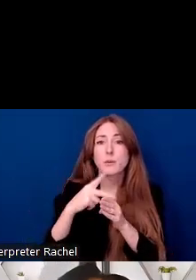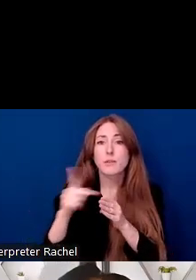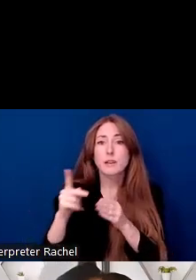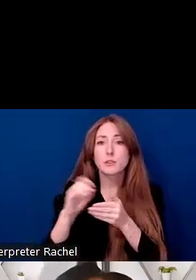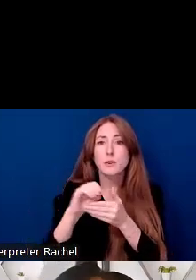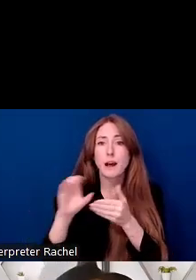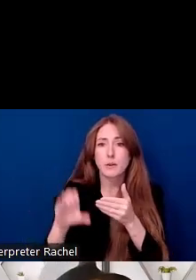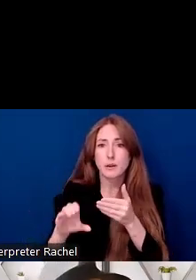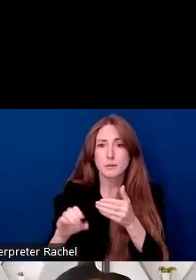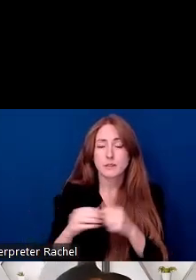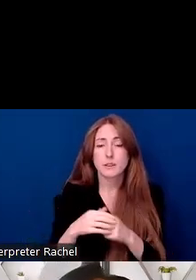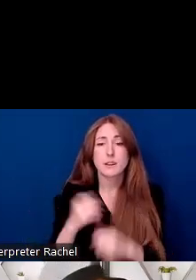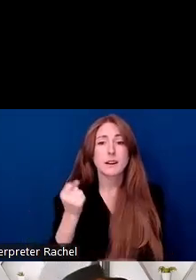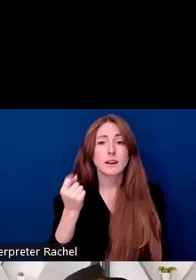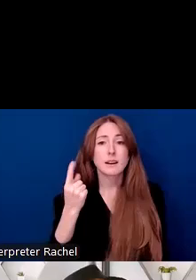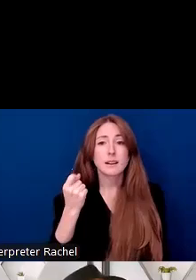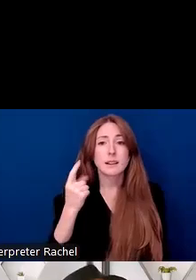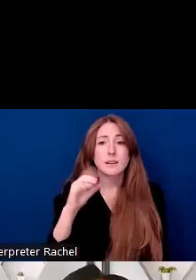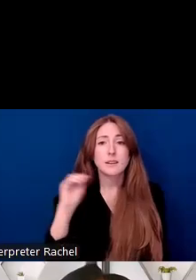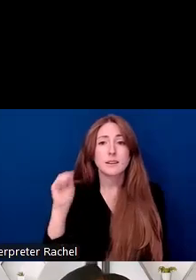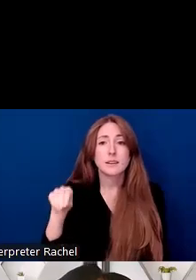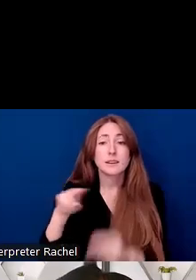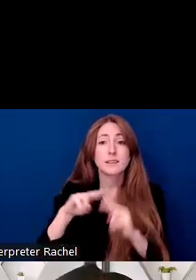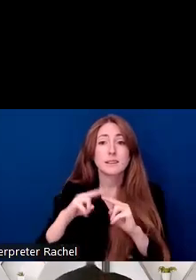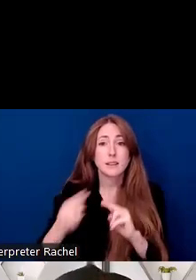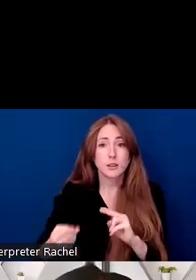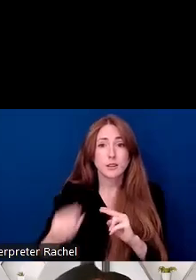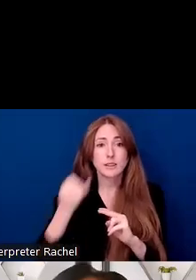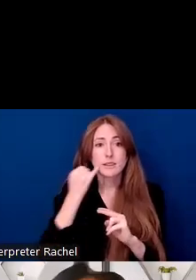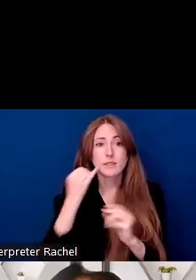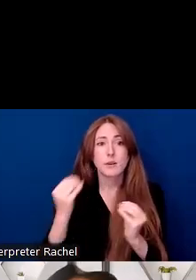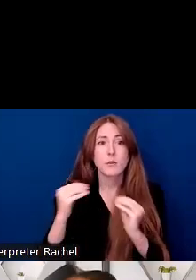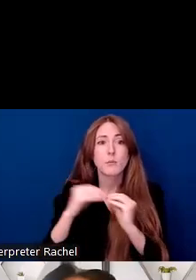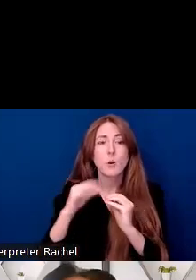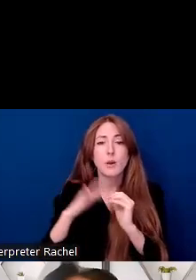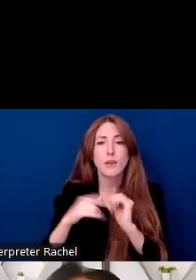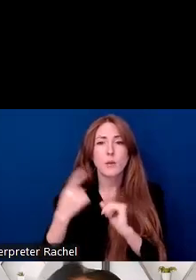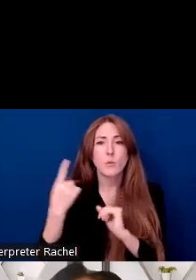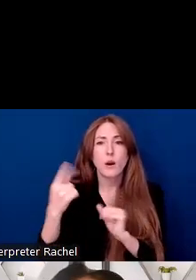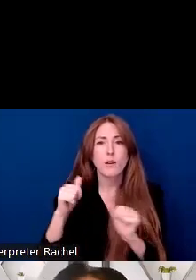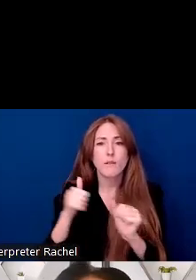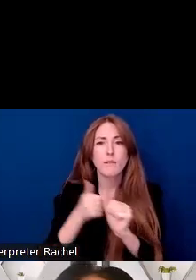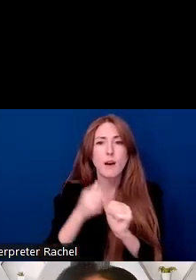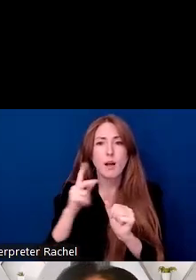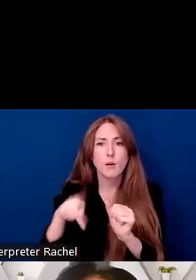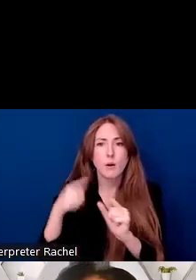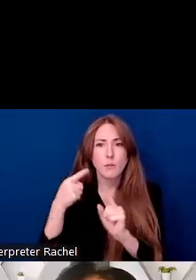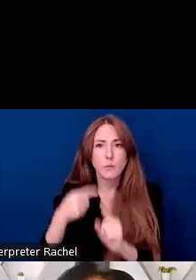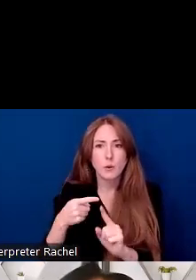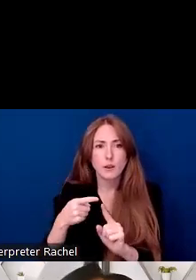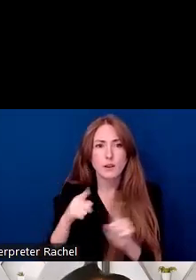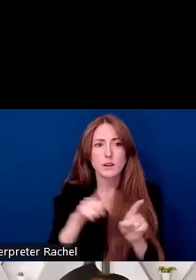11% when we have more than one follow-up points, and also it decreased by 13% when we implement